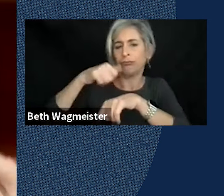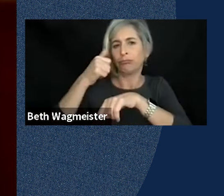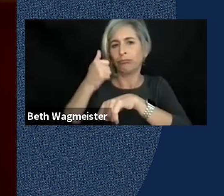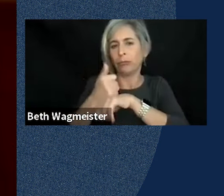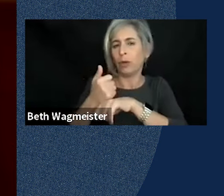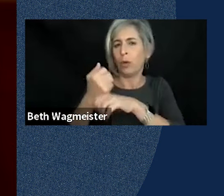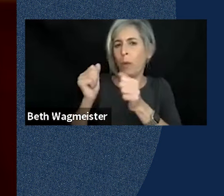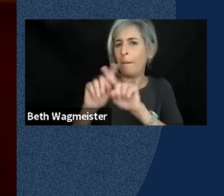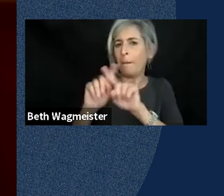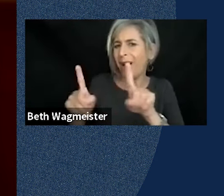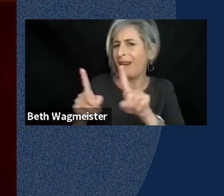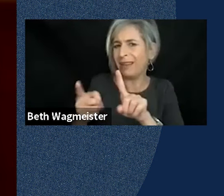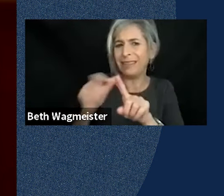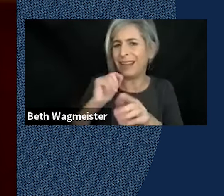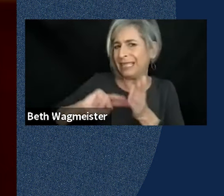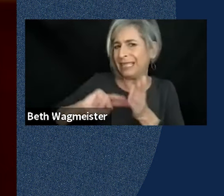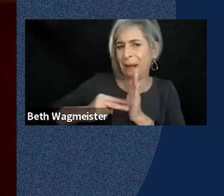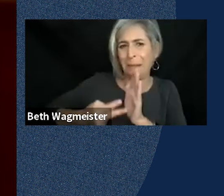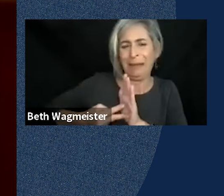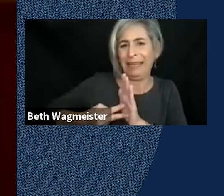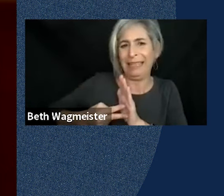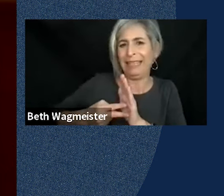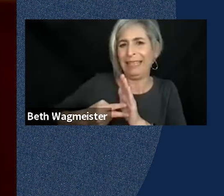doesn't necessarily mean that something is usable.